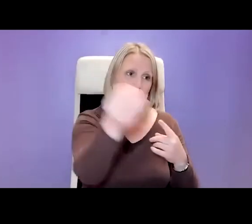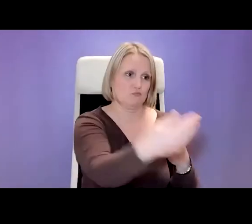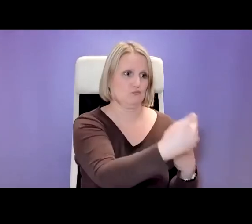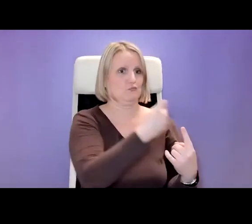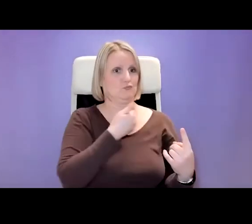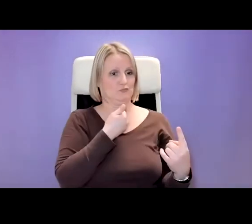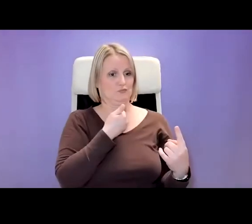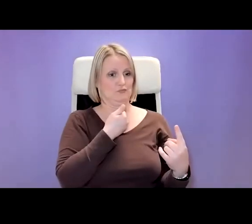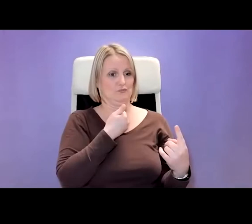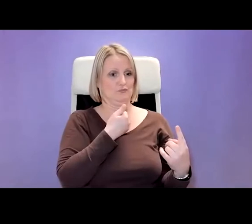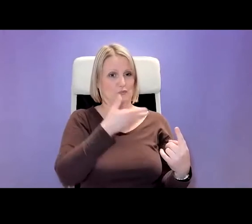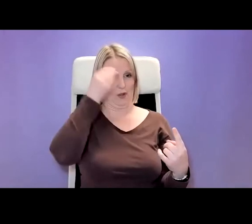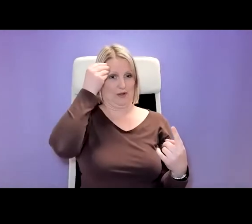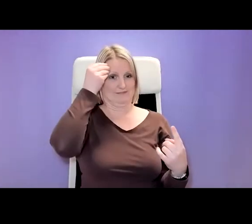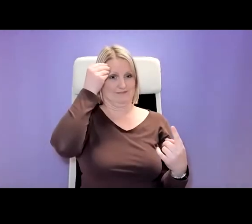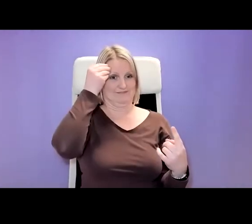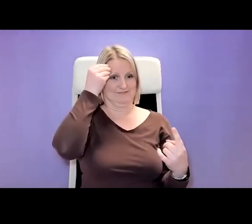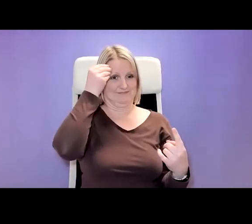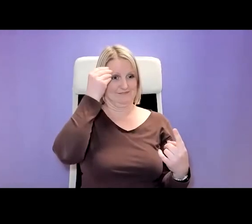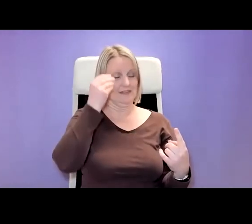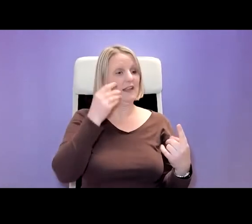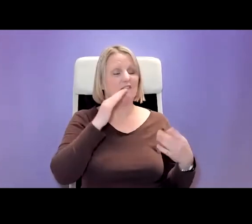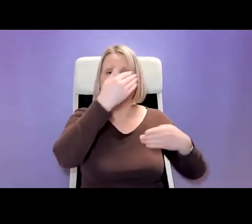The inability to grasp this point is the fundamental problem of the modern church.